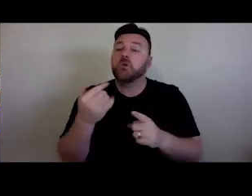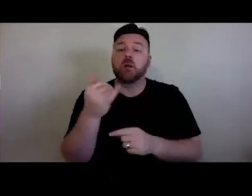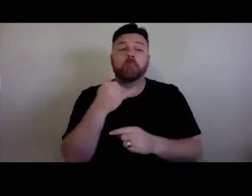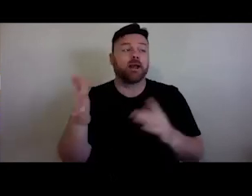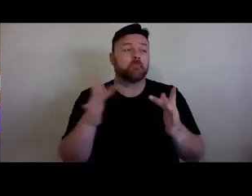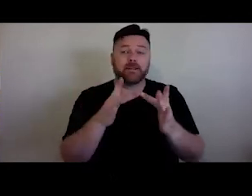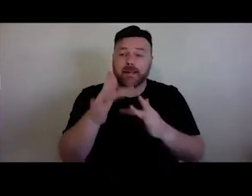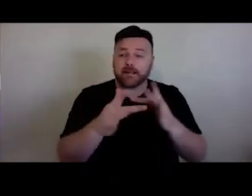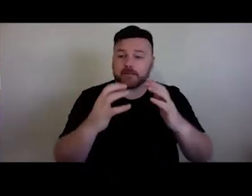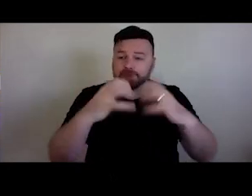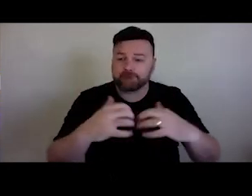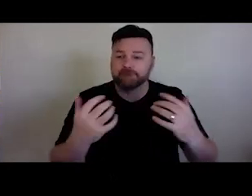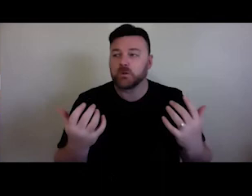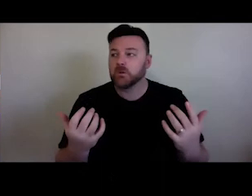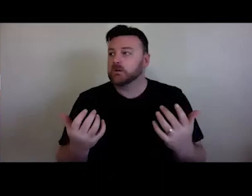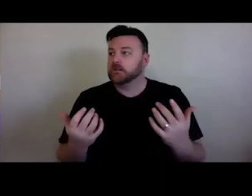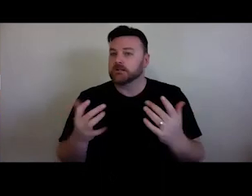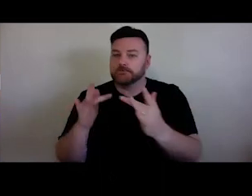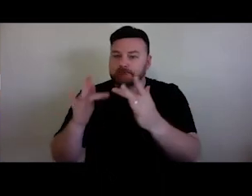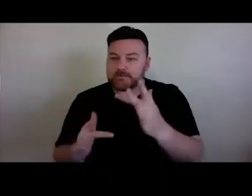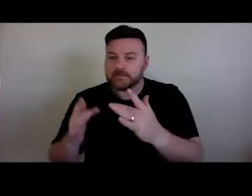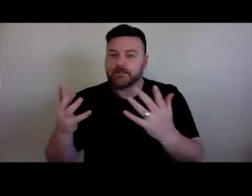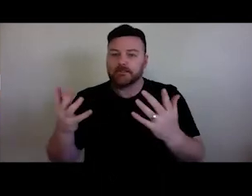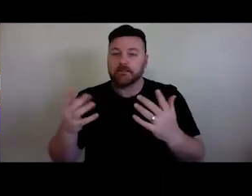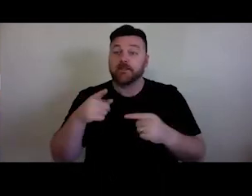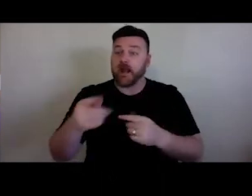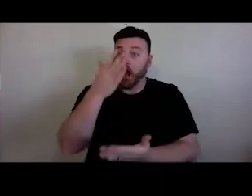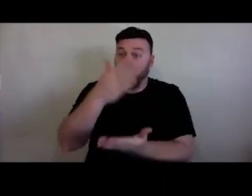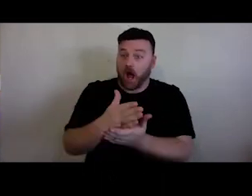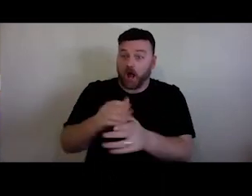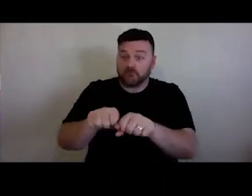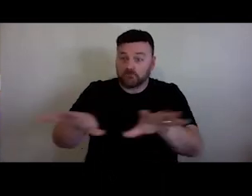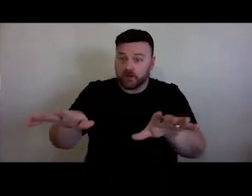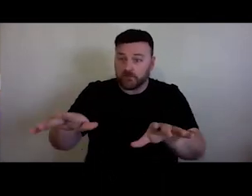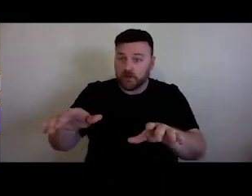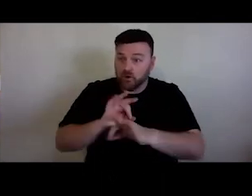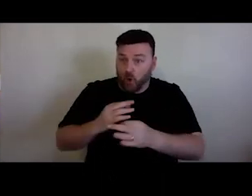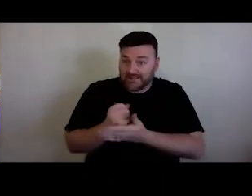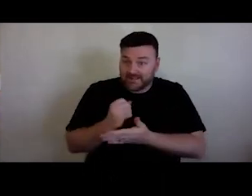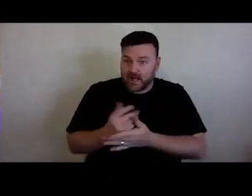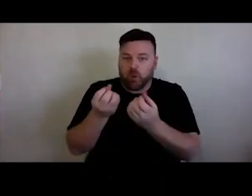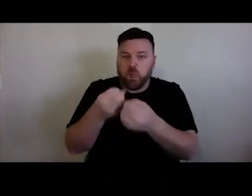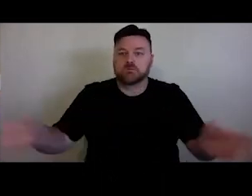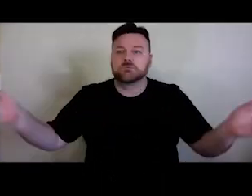problem or something like that and if your stream stops then you completely lost everything. So we like to do is we run a little SD